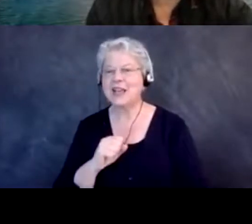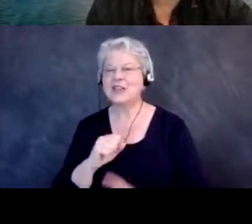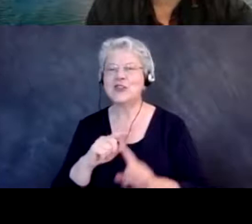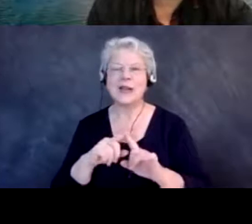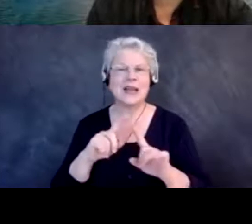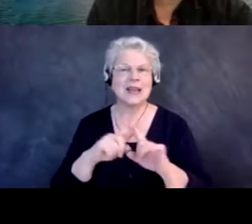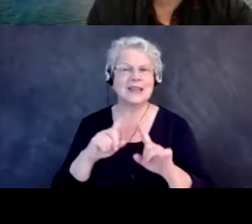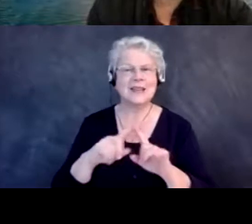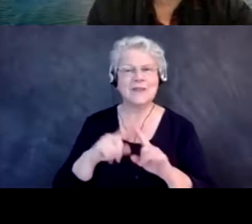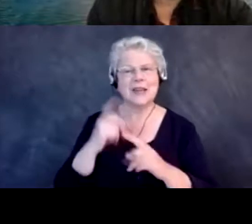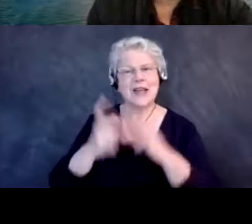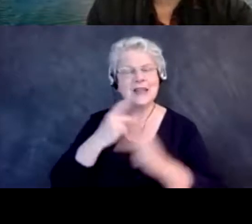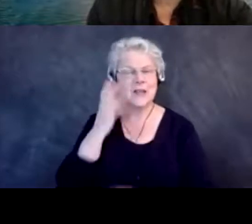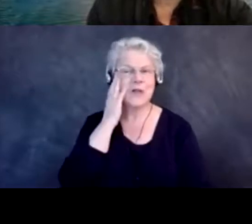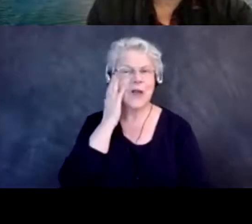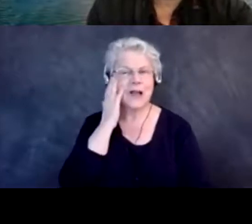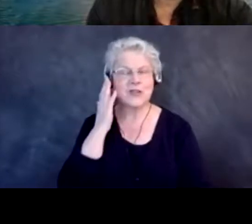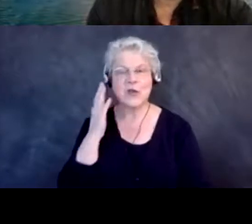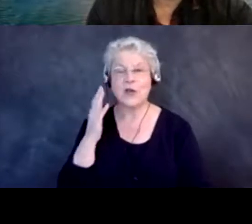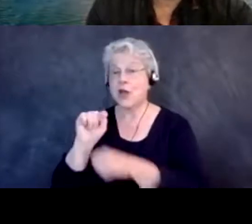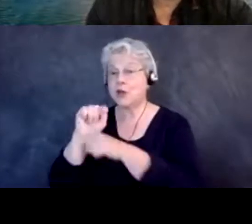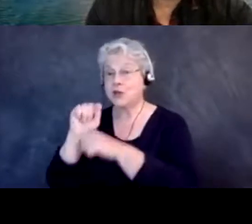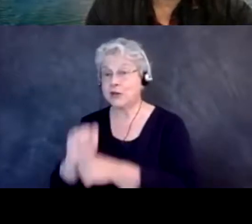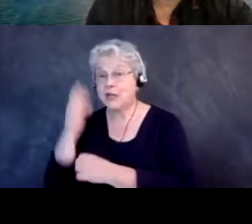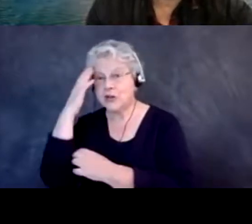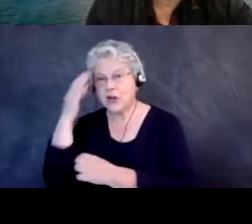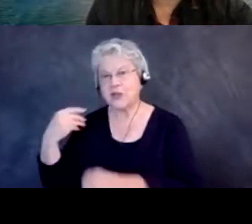different knowledge with them. We have traditional knowledge that's been passed down from generation